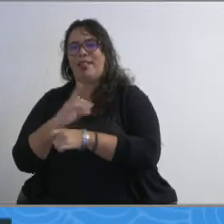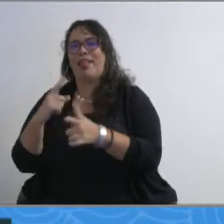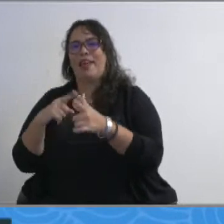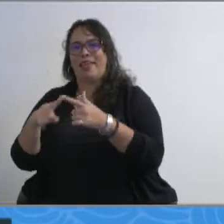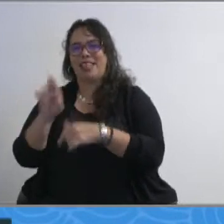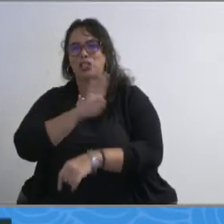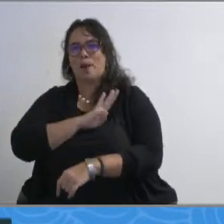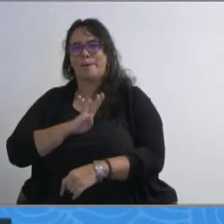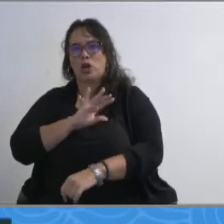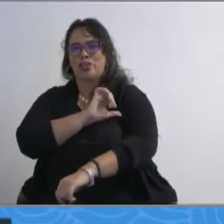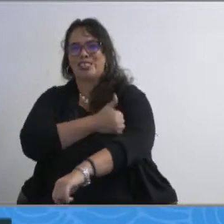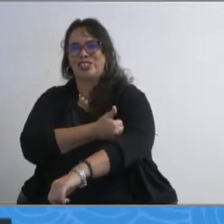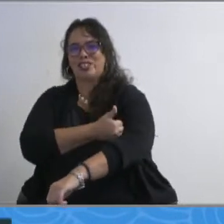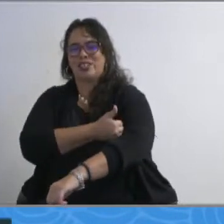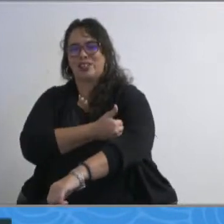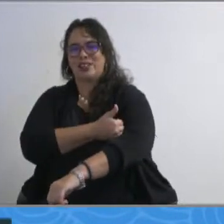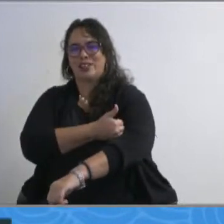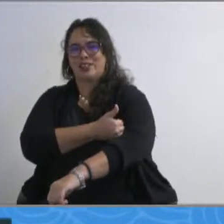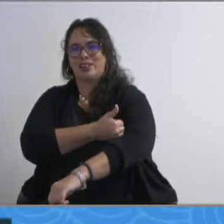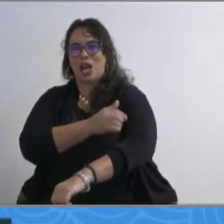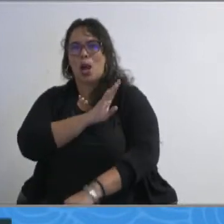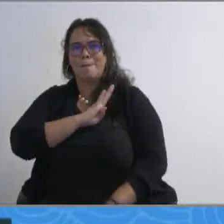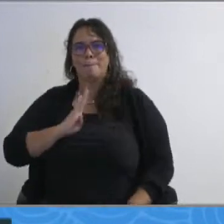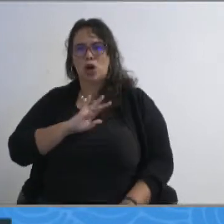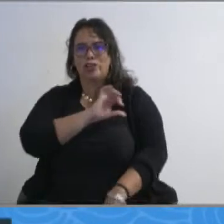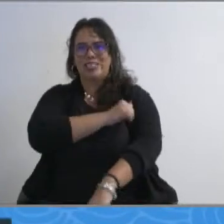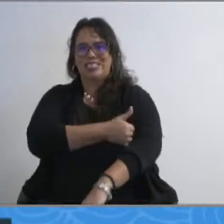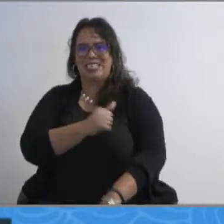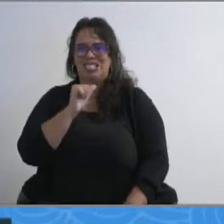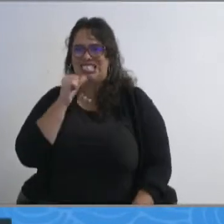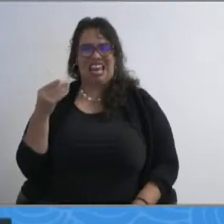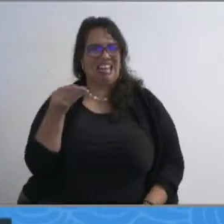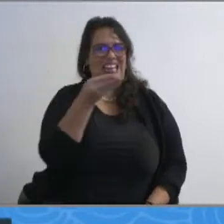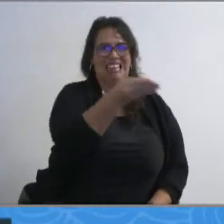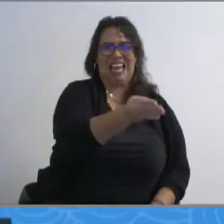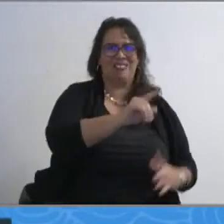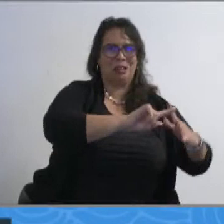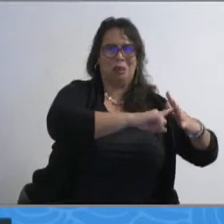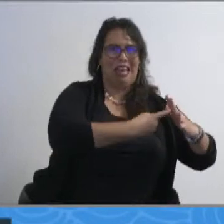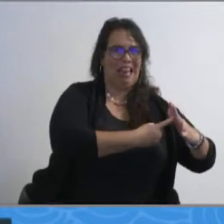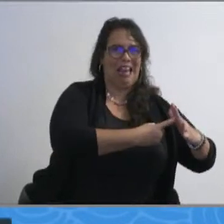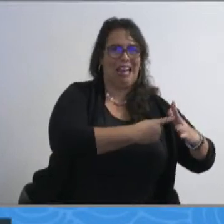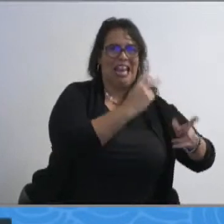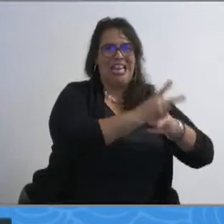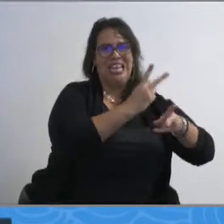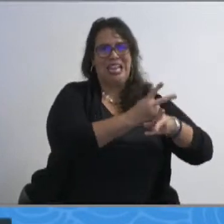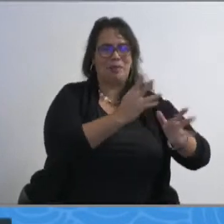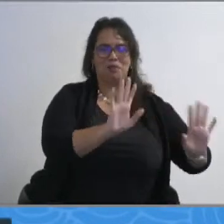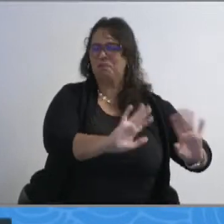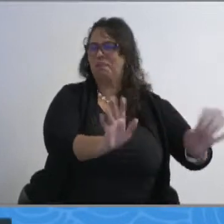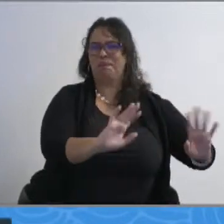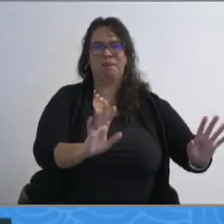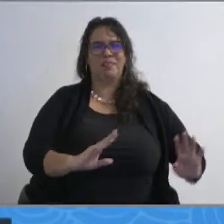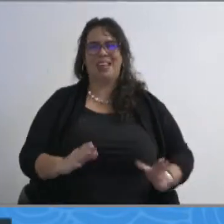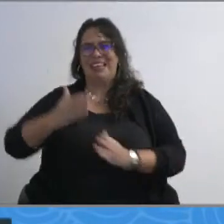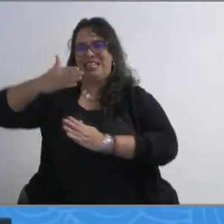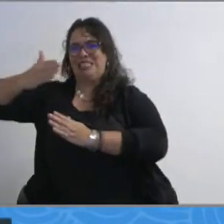It's not a board authorization... A board authorization would never be just handed to somebody, say, "Here you go. Keep this on your record." It is not that.